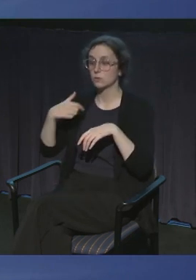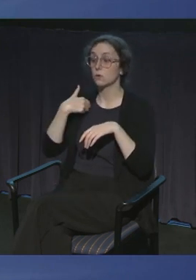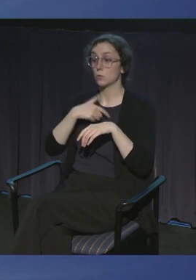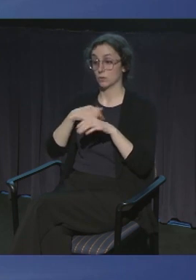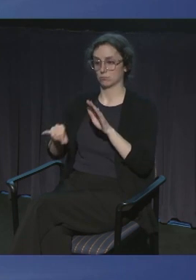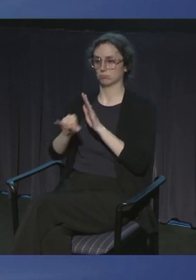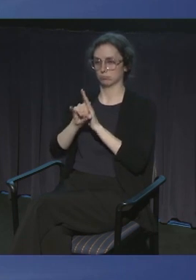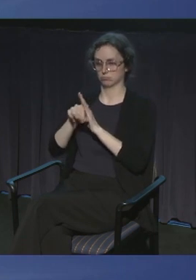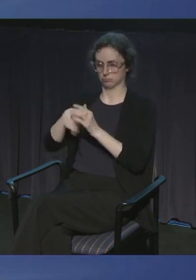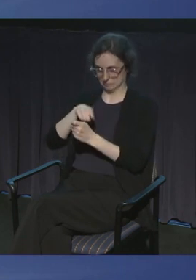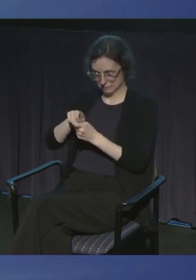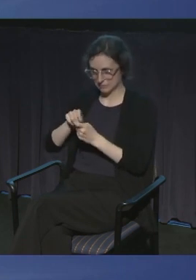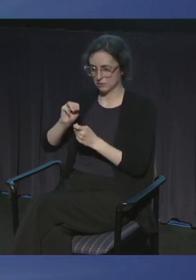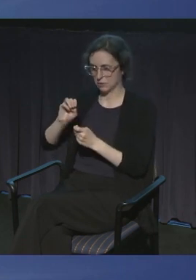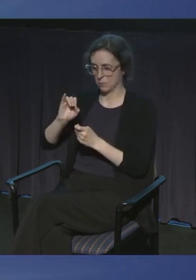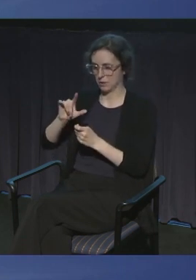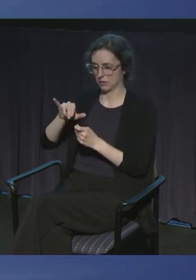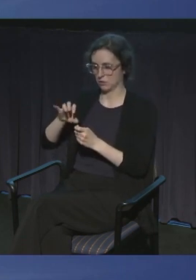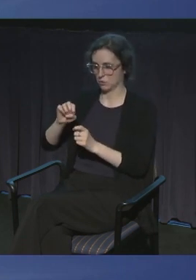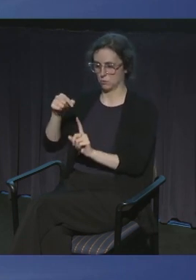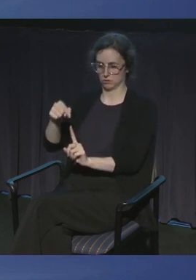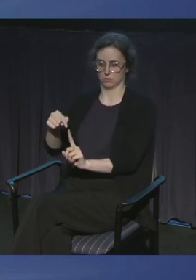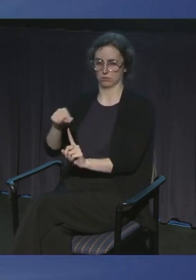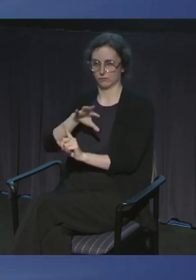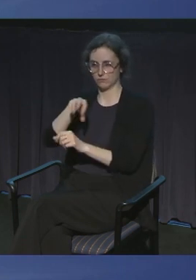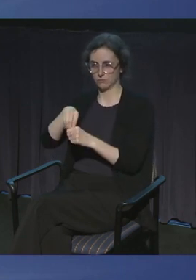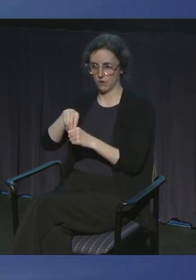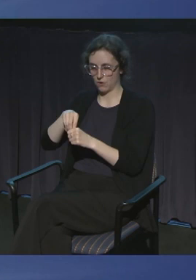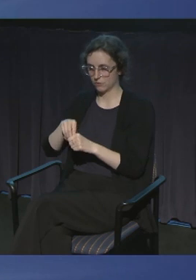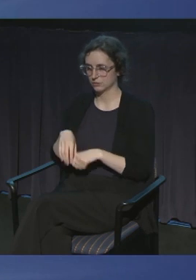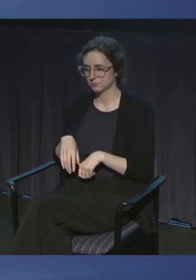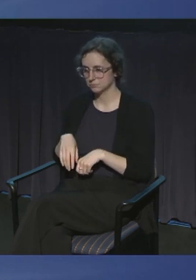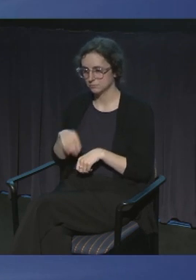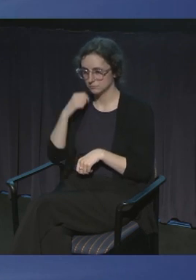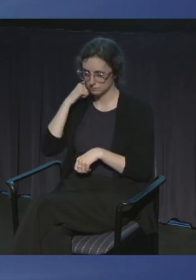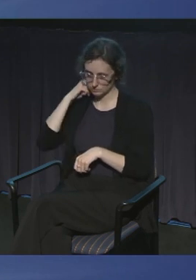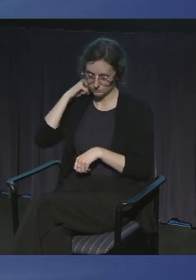INVOLVED.